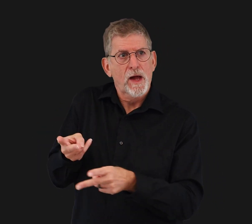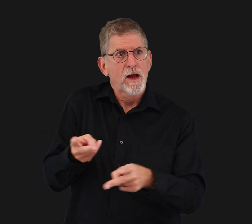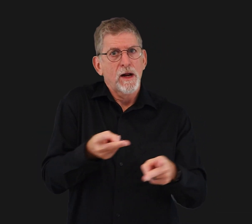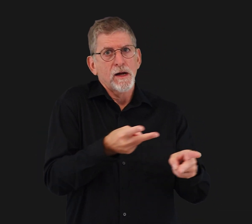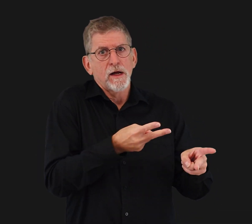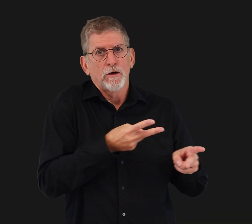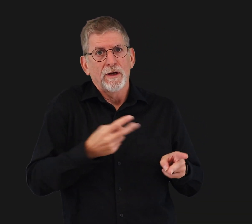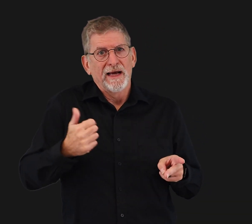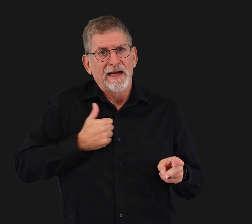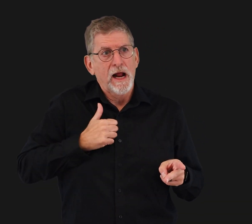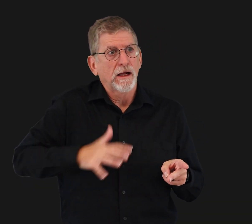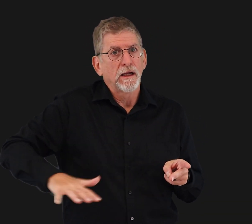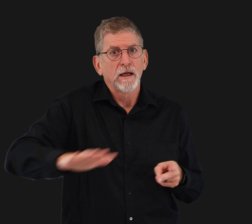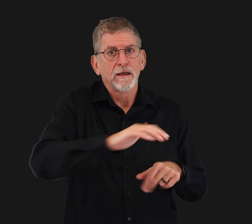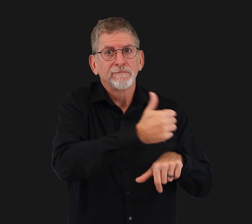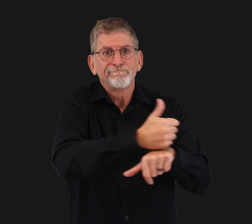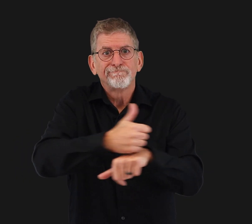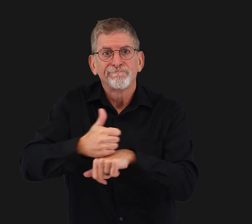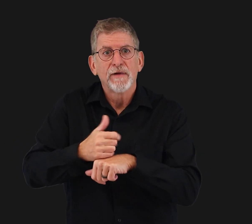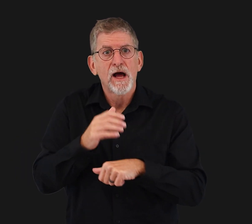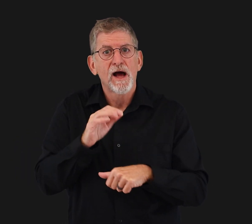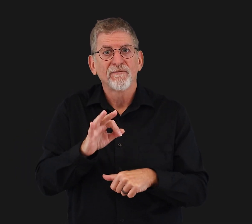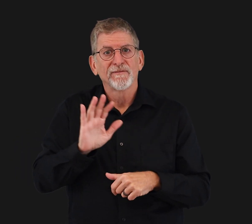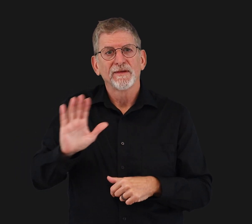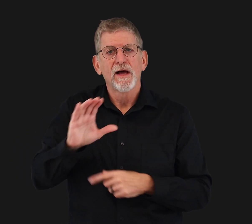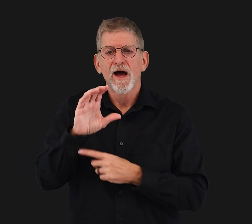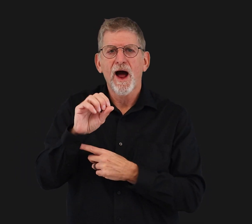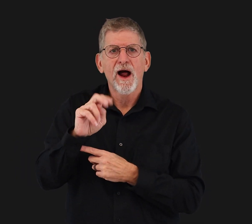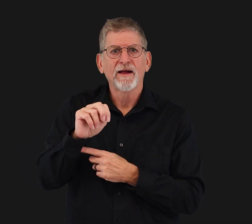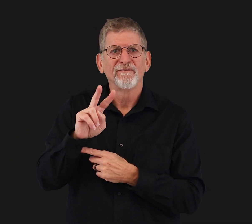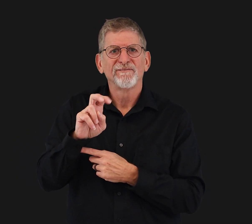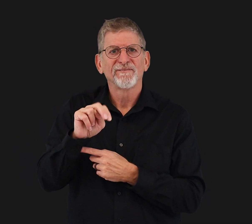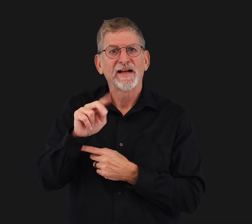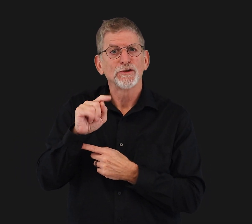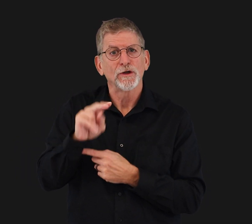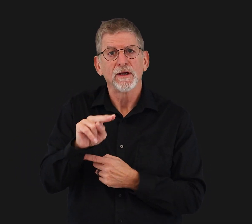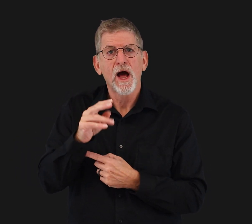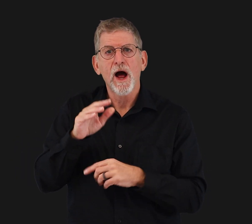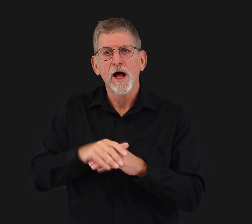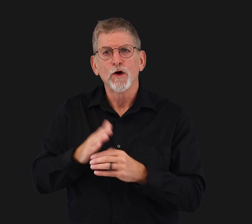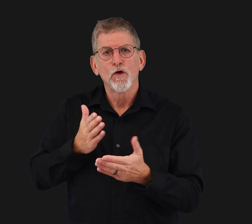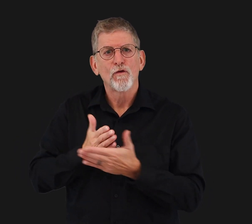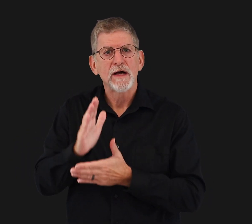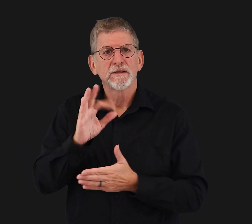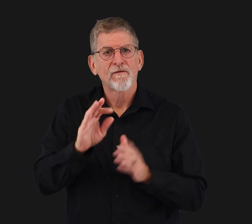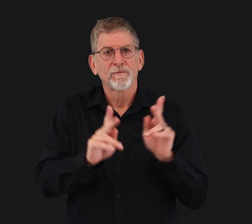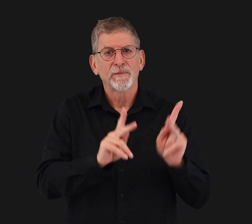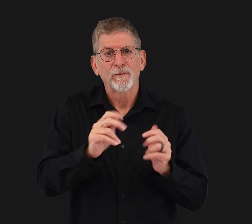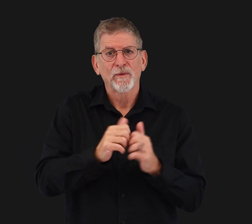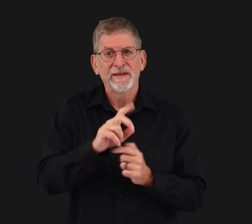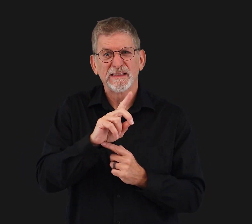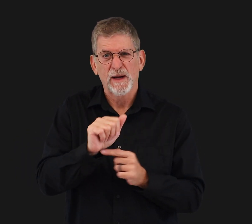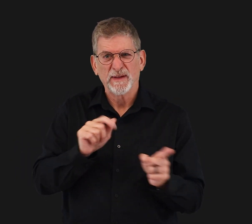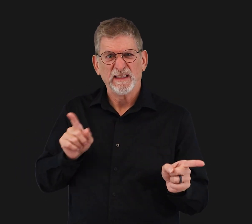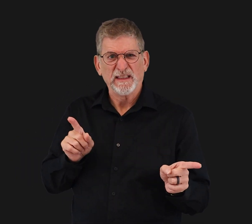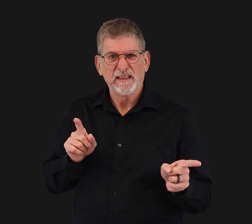for monitoring Canada’s implementation of the Convention on the Rights of Persons with Disabilities,